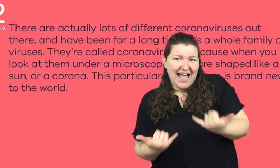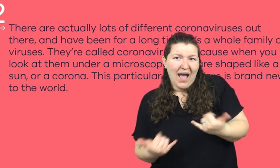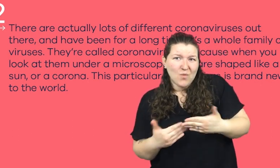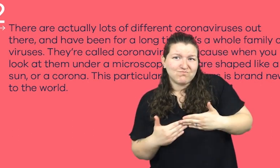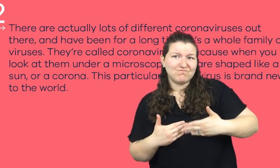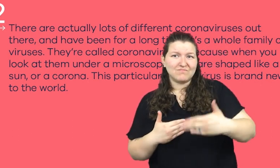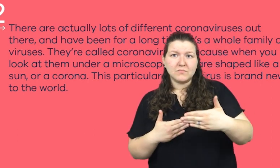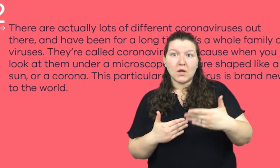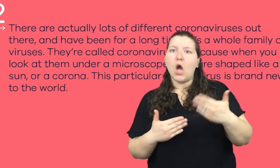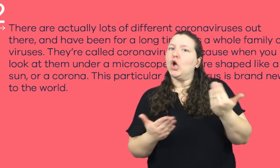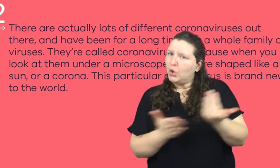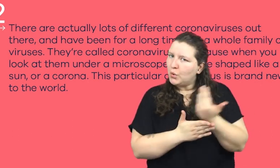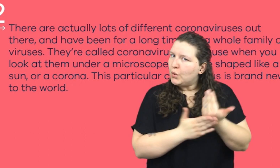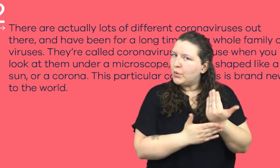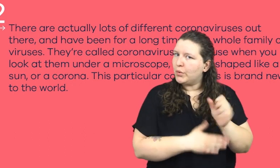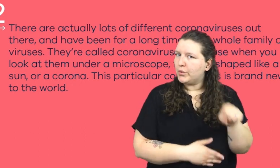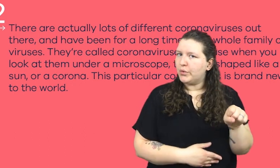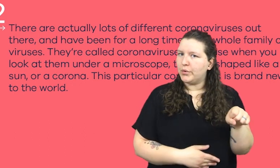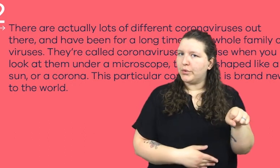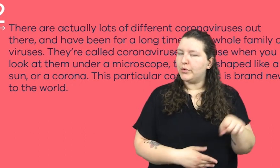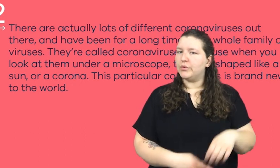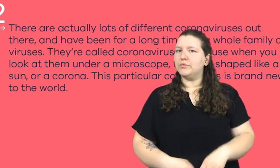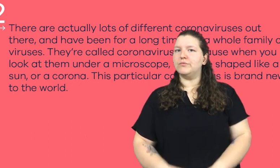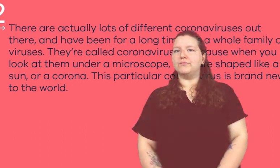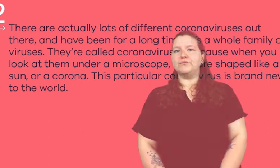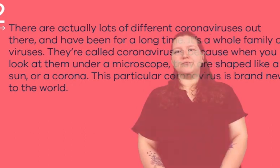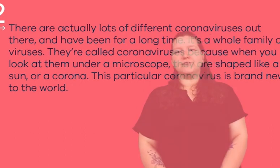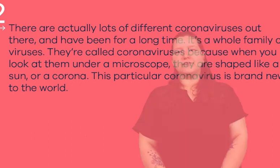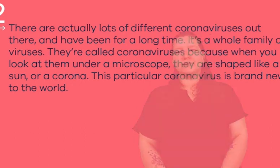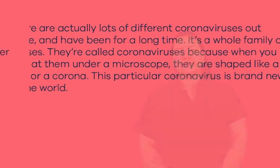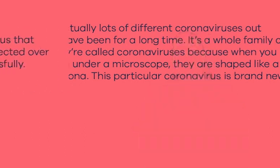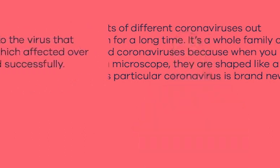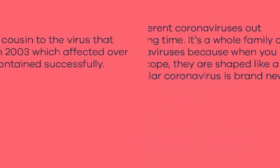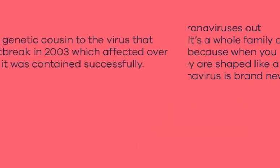This particular coronavirus is brand new to the world.